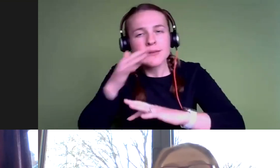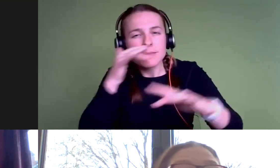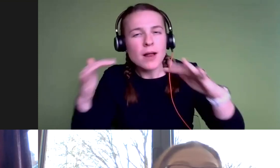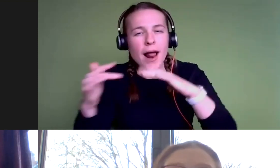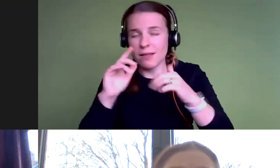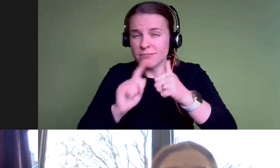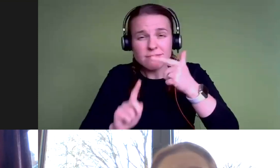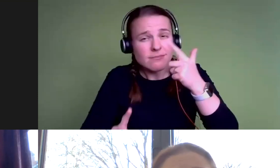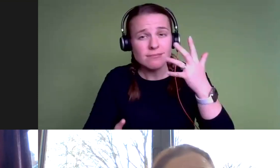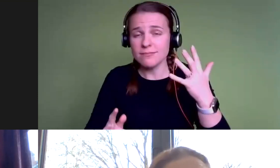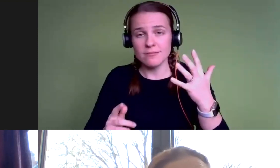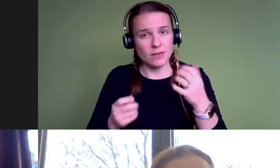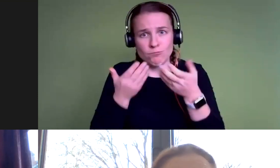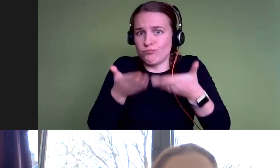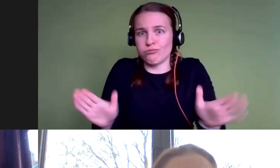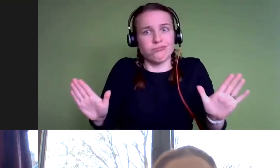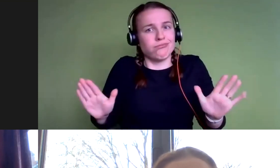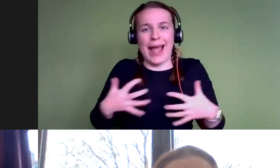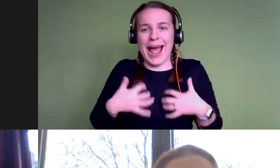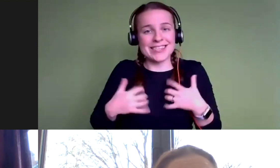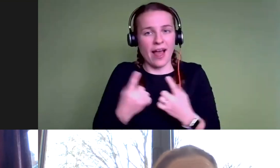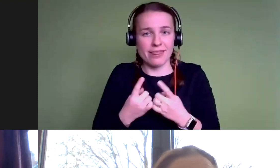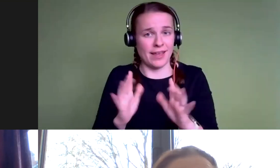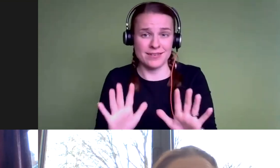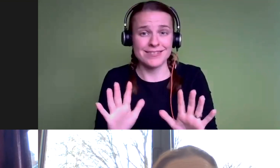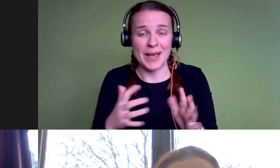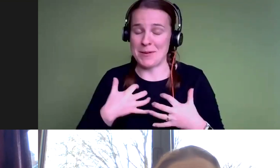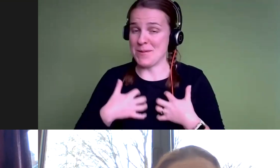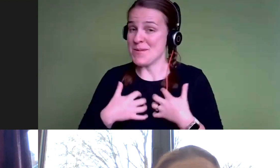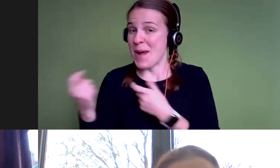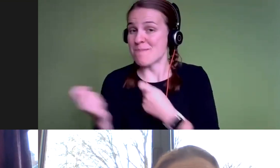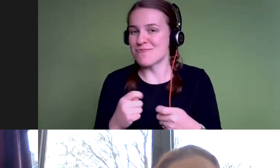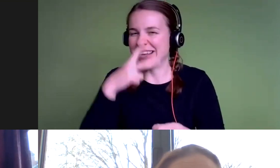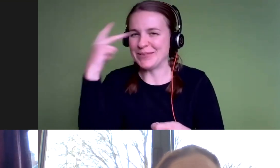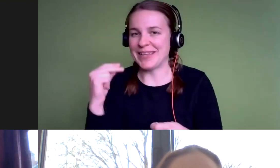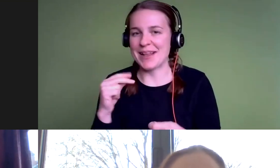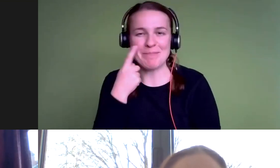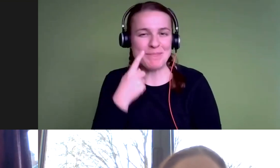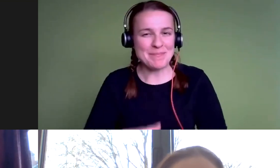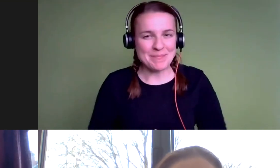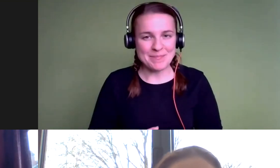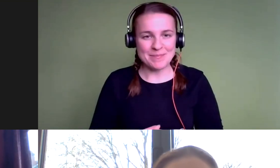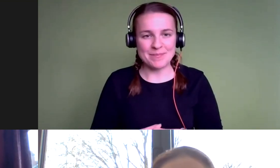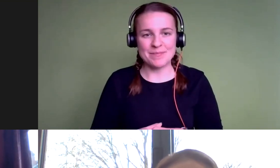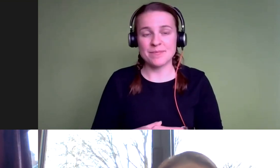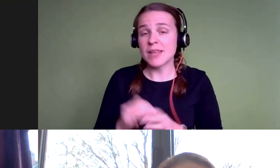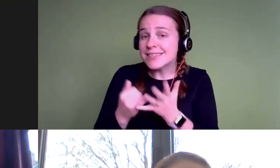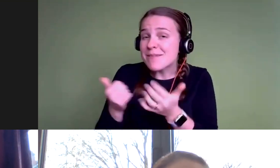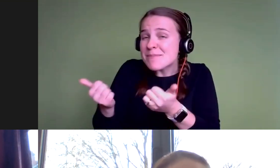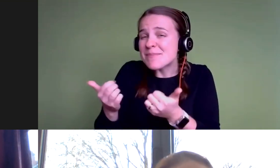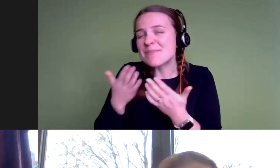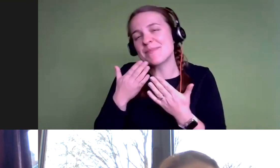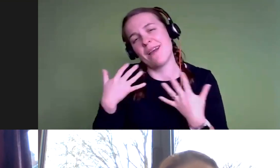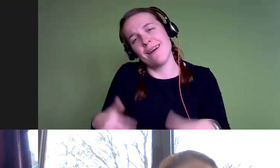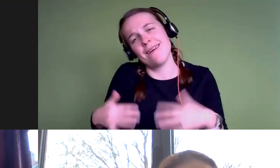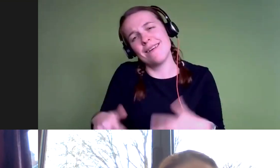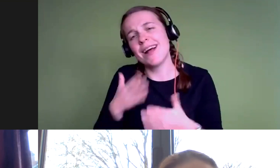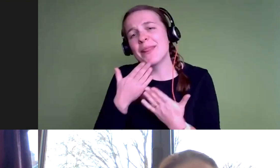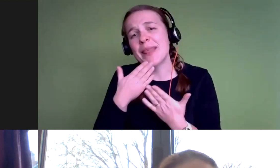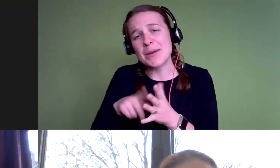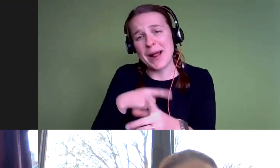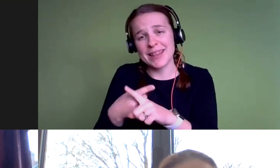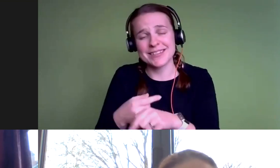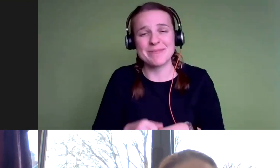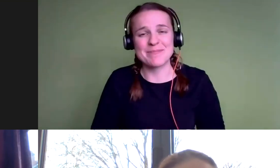, and playing about with colours and smells